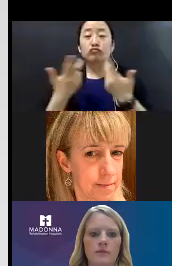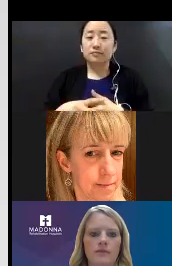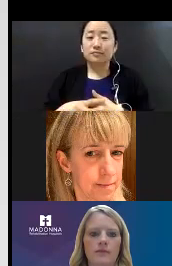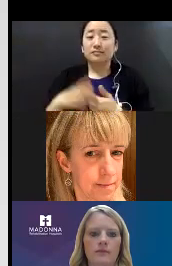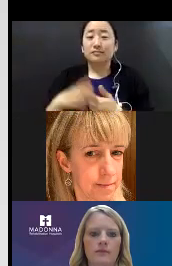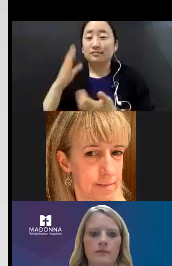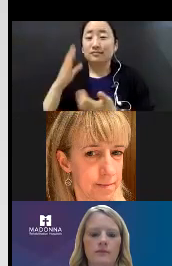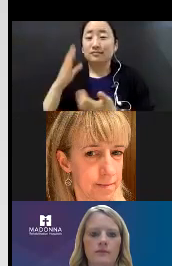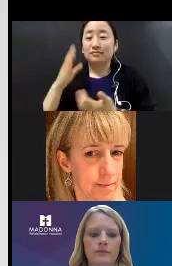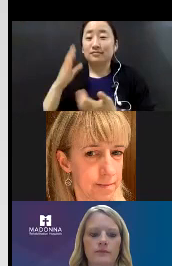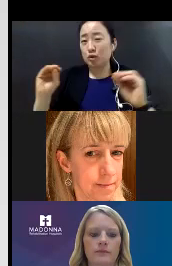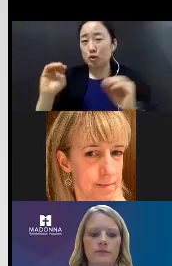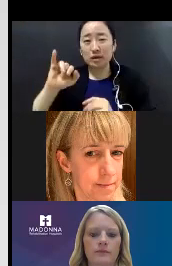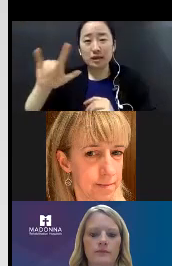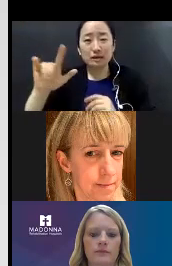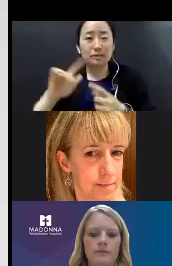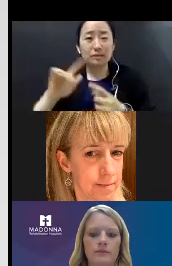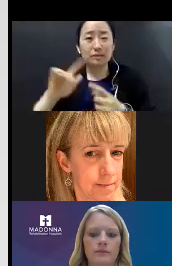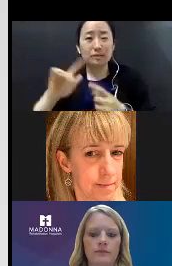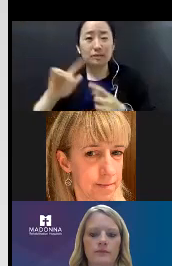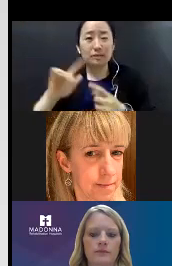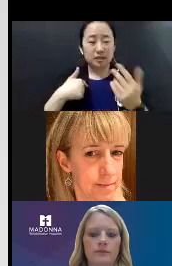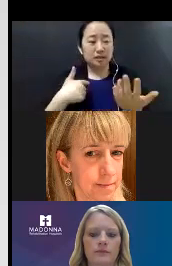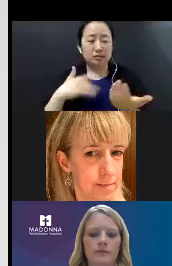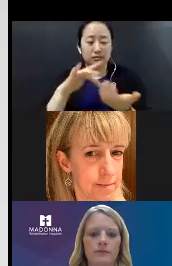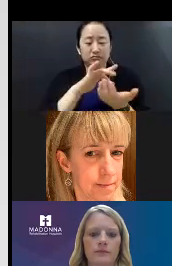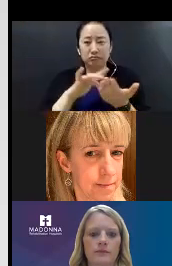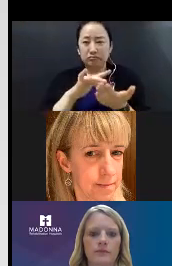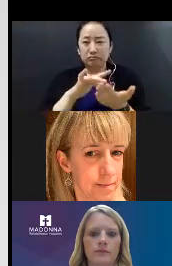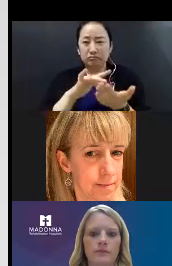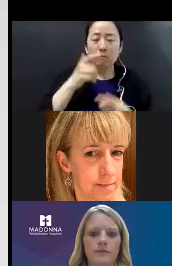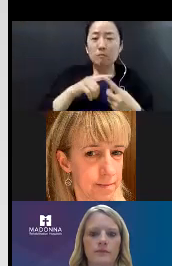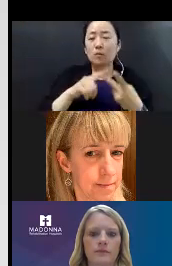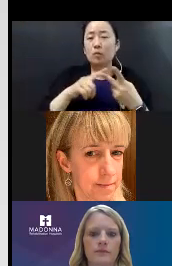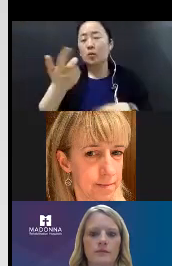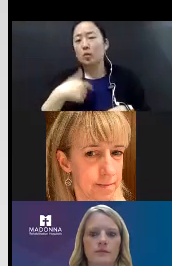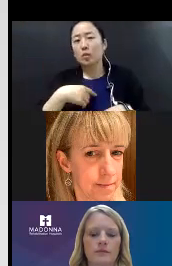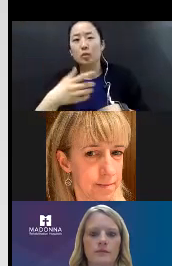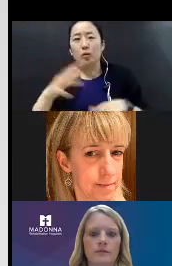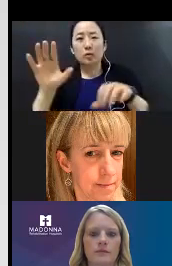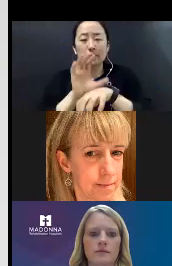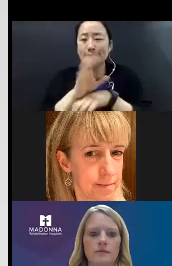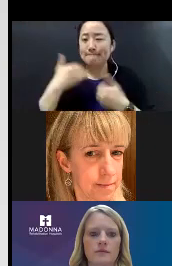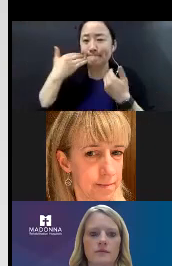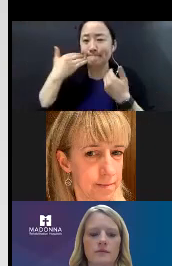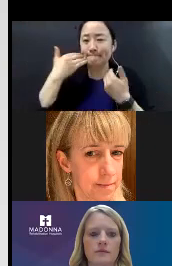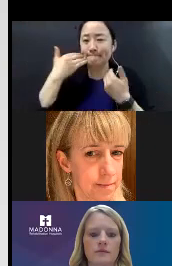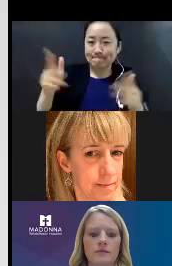THEY DON'T KNOW HOW TO USE A SMARTPHONE OR A COMPUTER. THEN YOU WAIT FOR THE MAIL AND THEY DON'T PICK UP